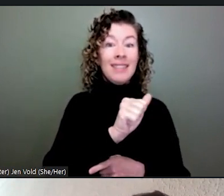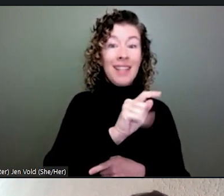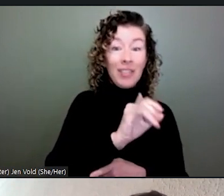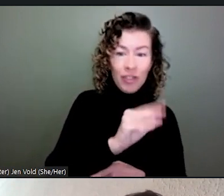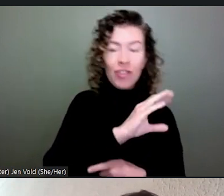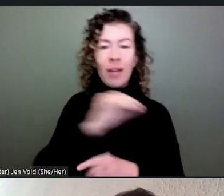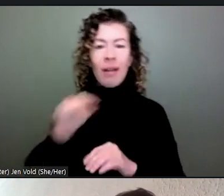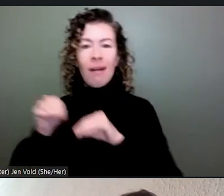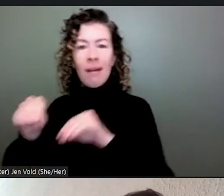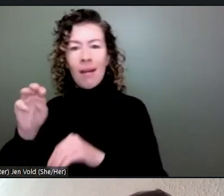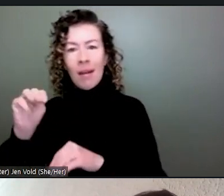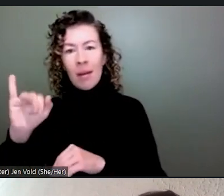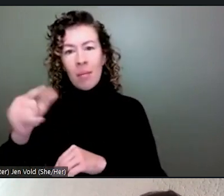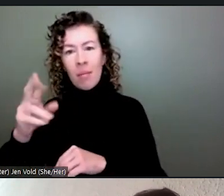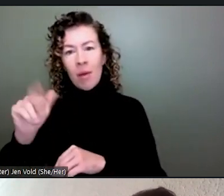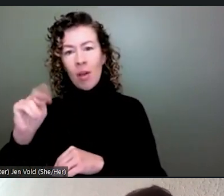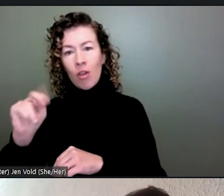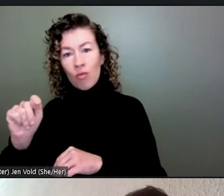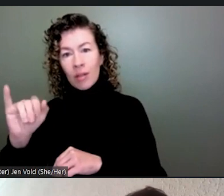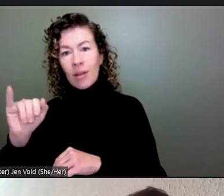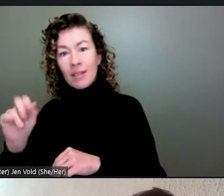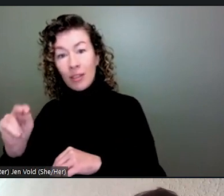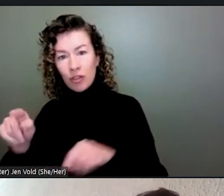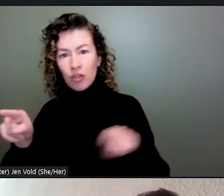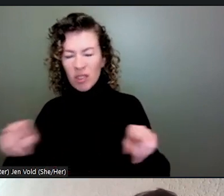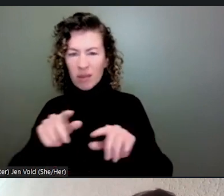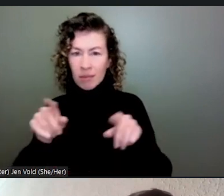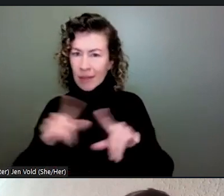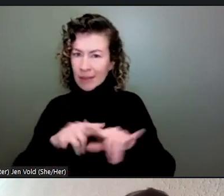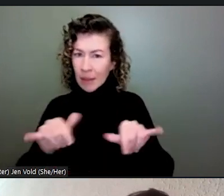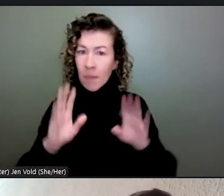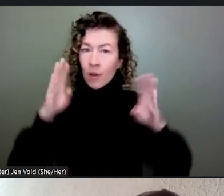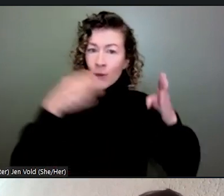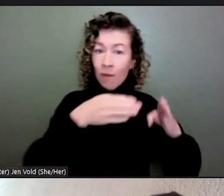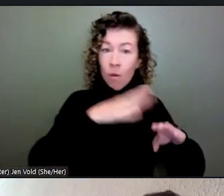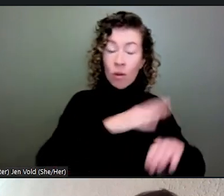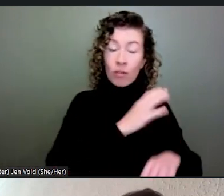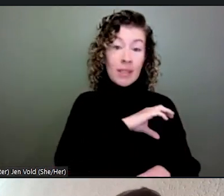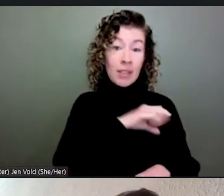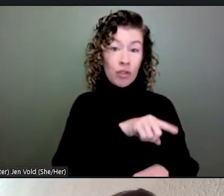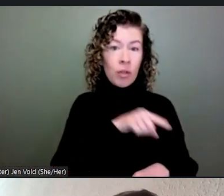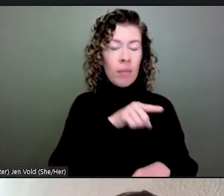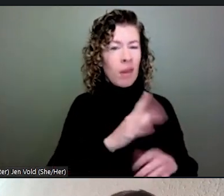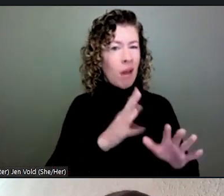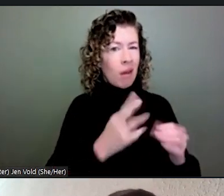So in effect, by kind of focusing so much on citizenship, it kind of reified the difference between what's,